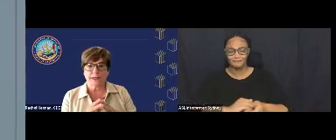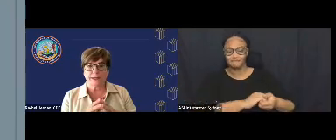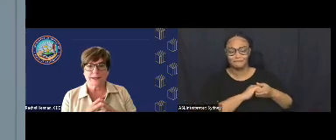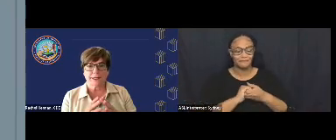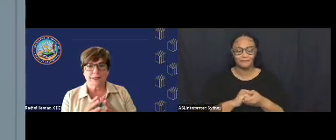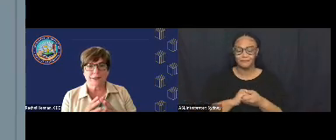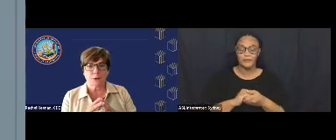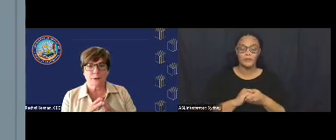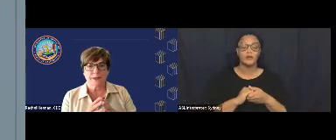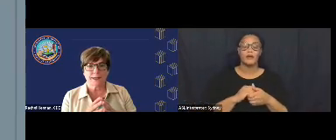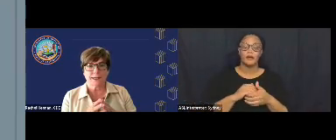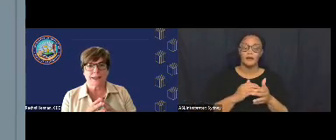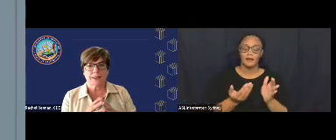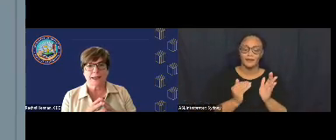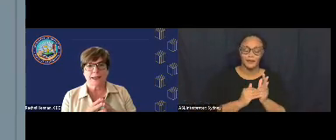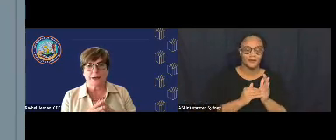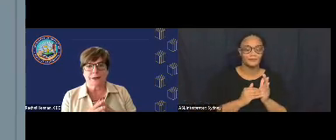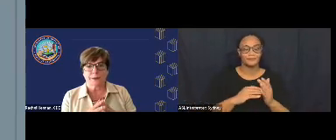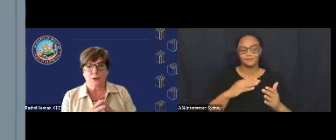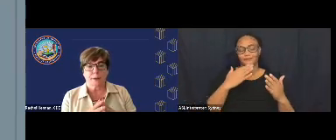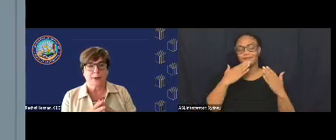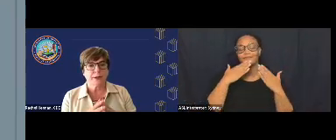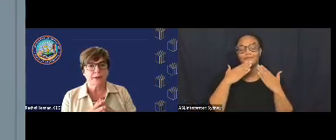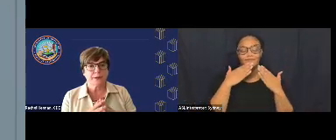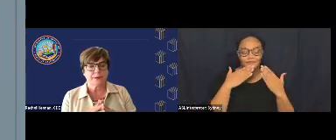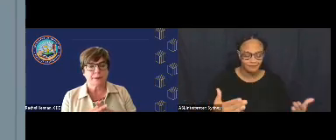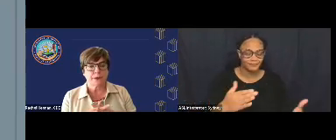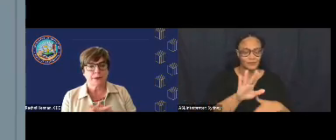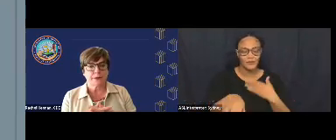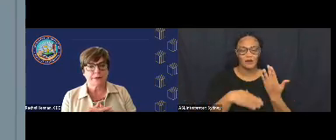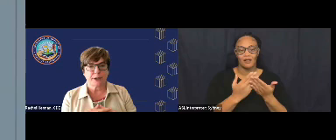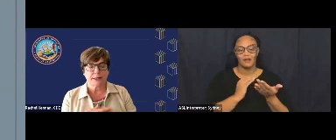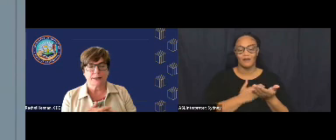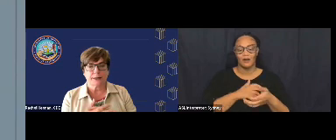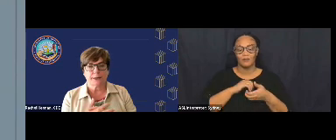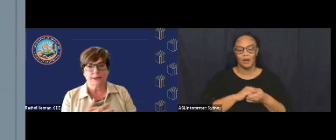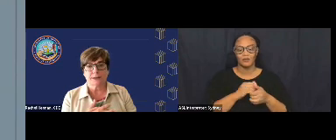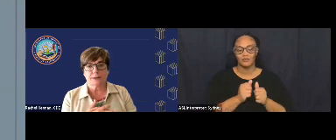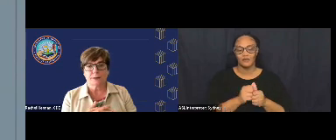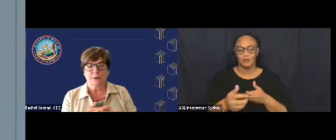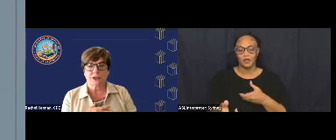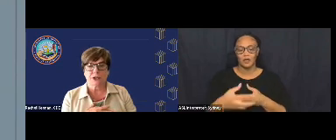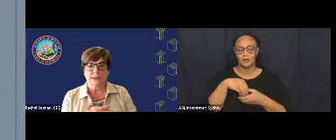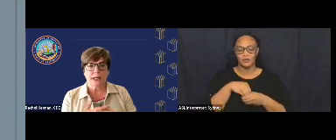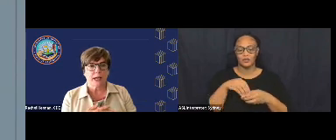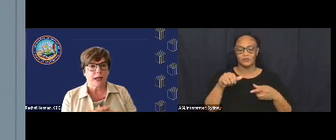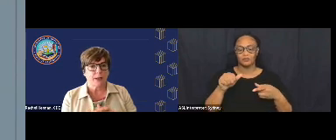always an enormous thanks um to our partners from the inclusive practices and systems project,